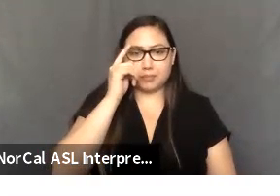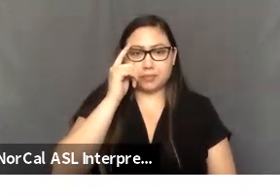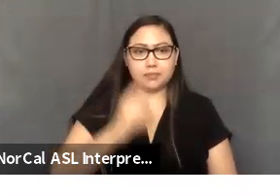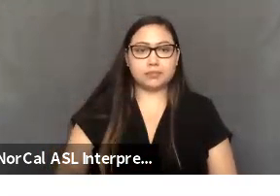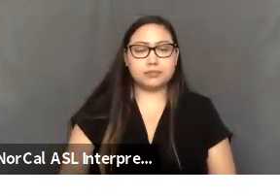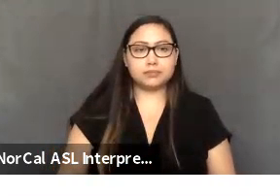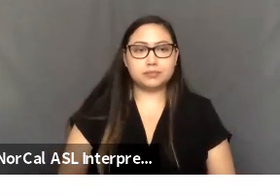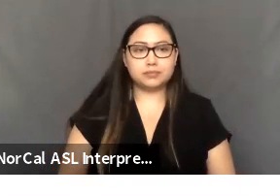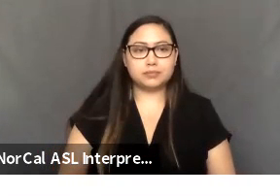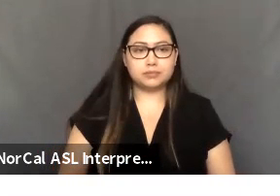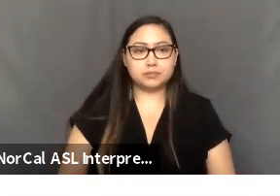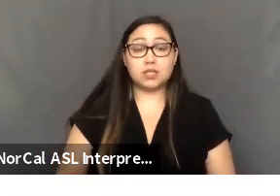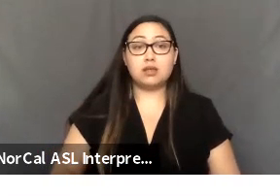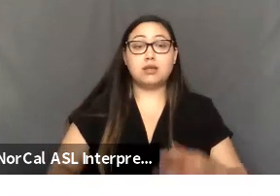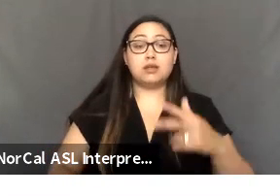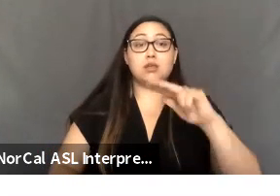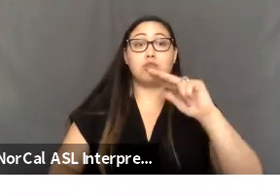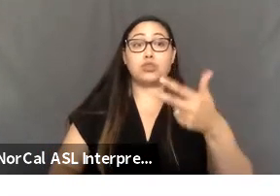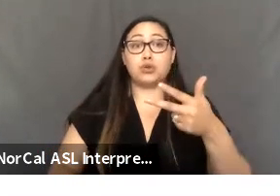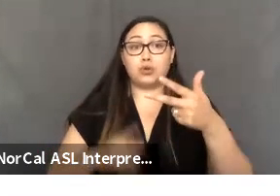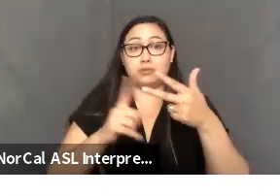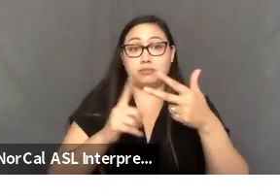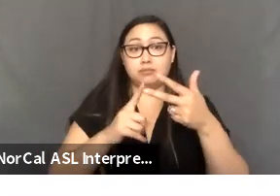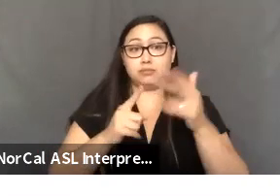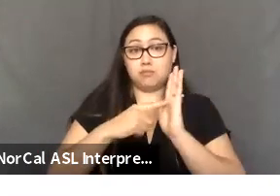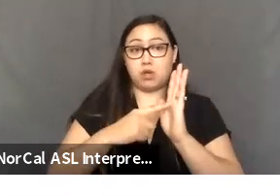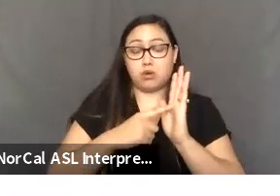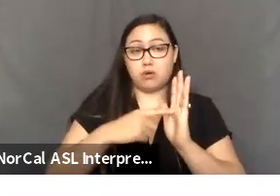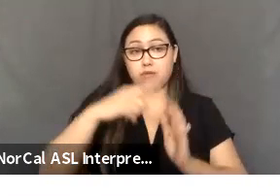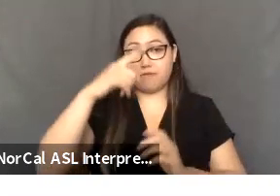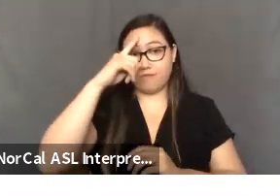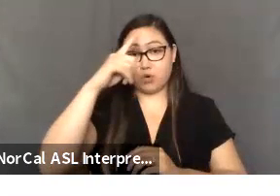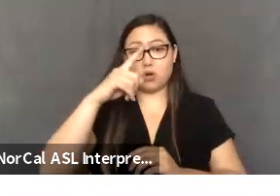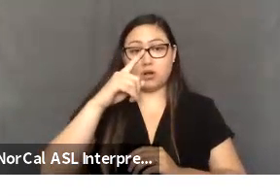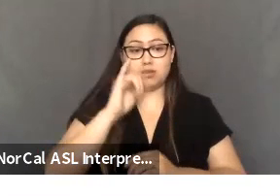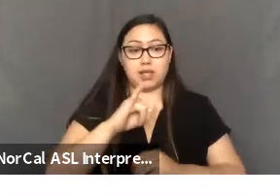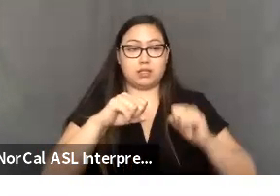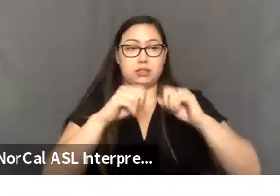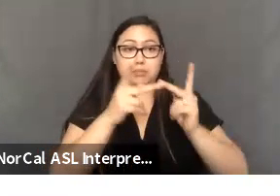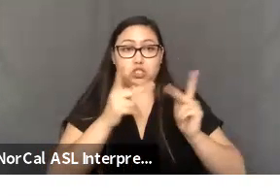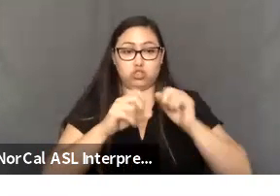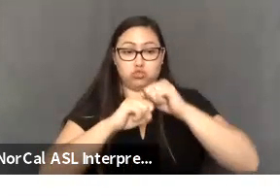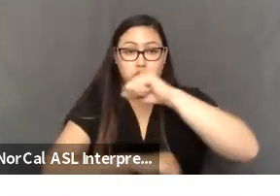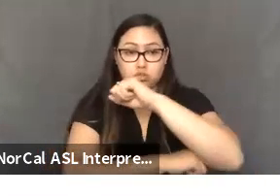The final model for the position the structure of these positions was really more of what was